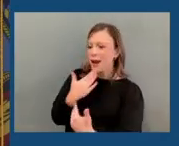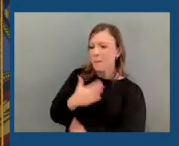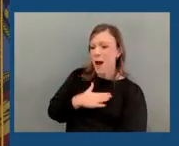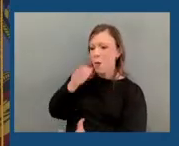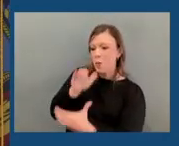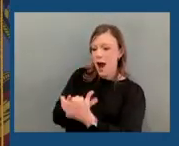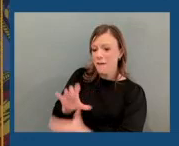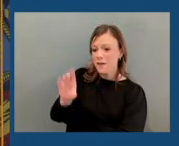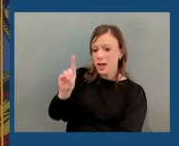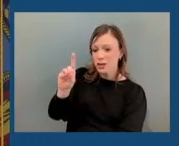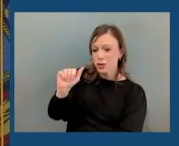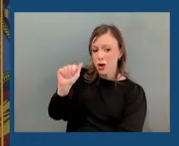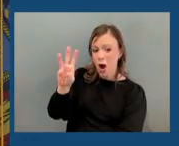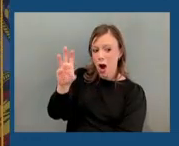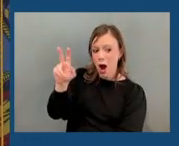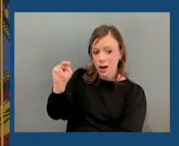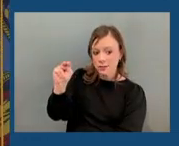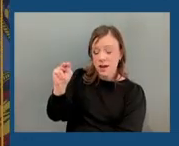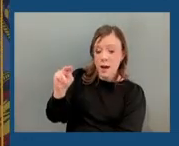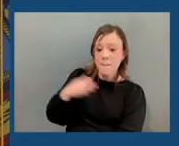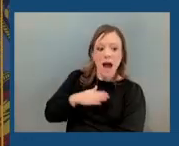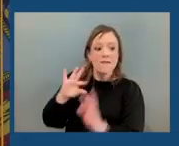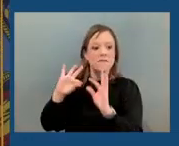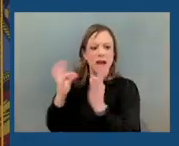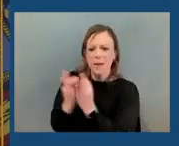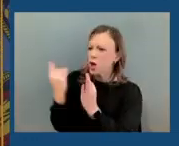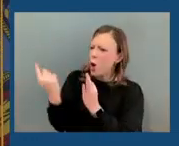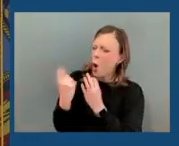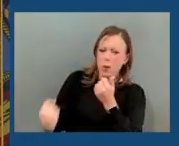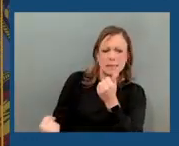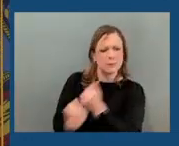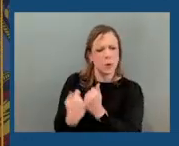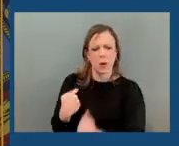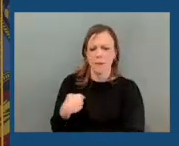for always and I mean, always being there for me, being by my side,